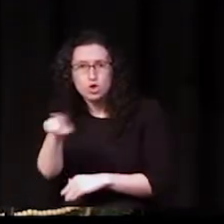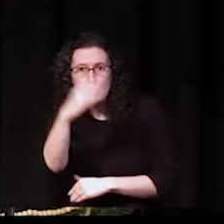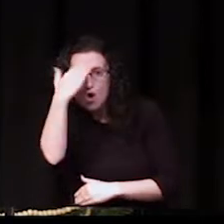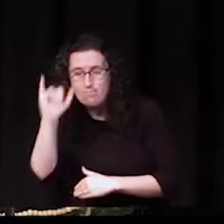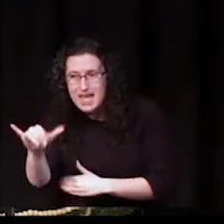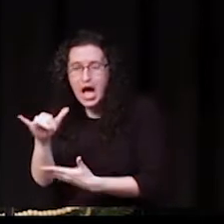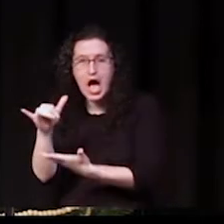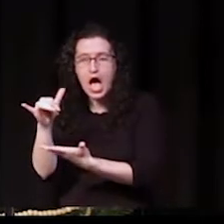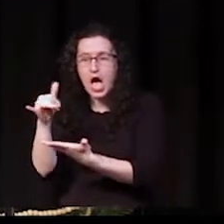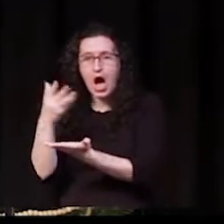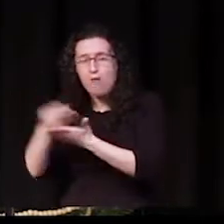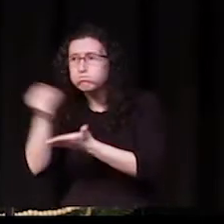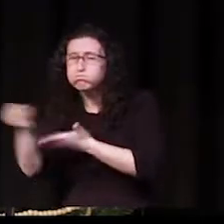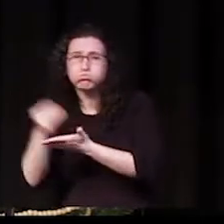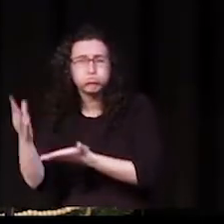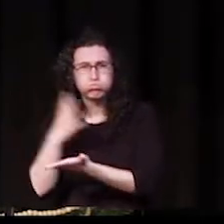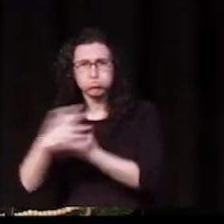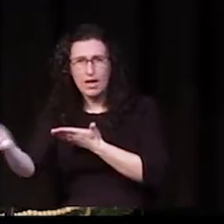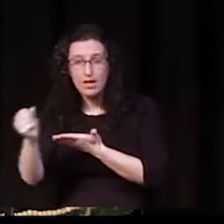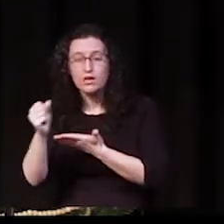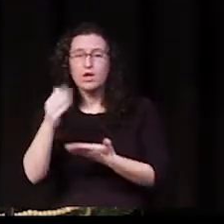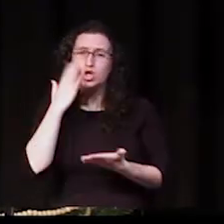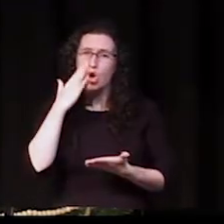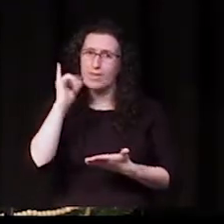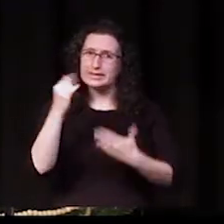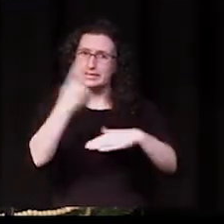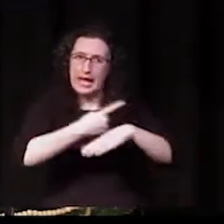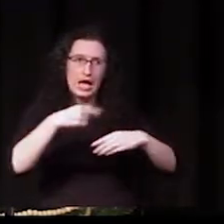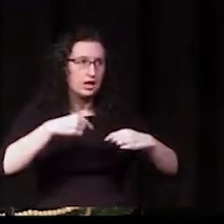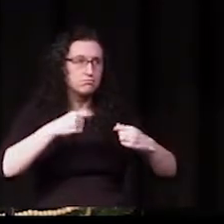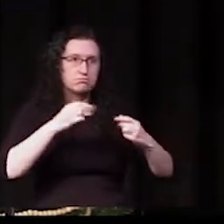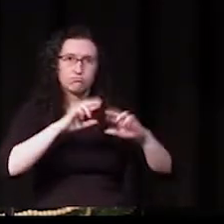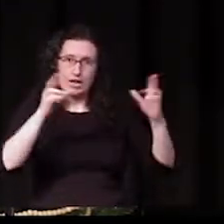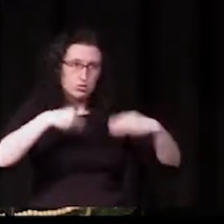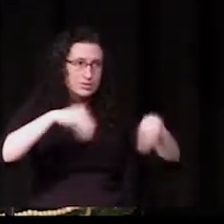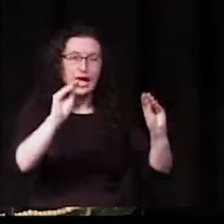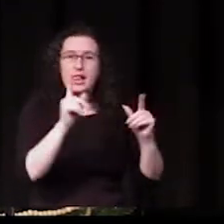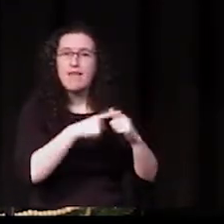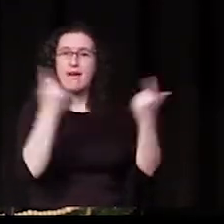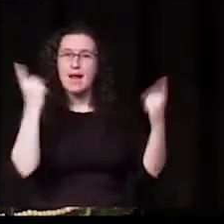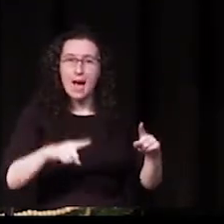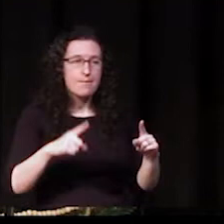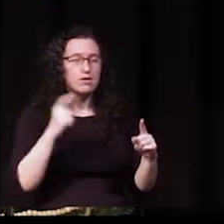just like get bought out the day that they're released and then they show up on eBay weeks later